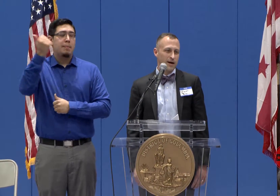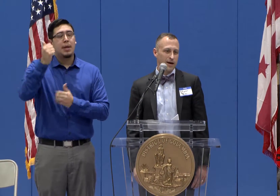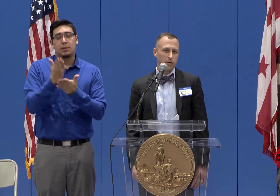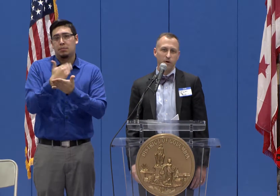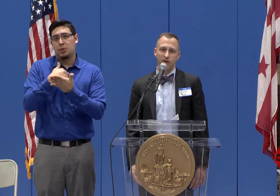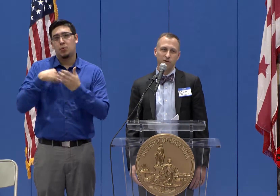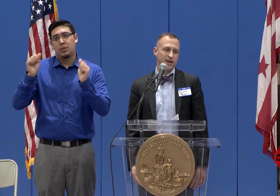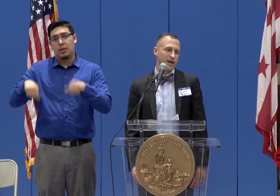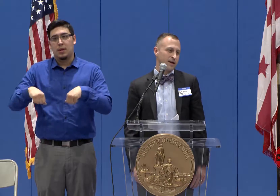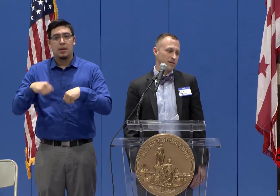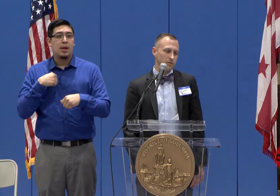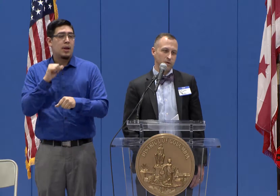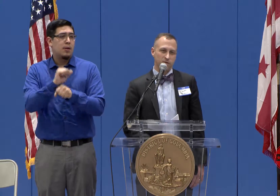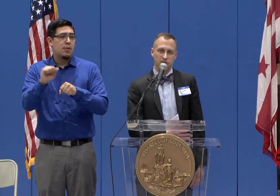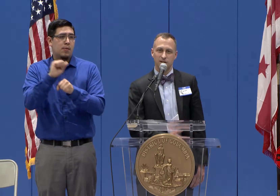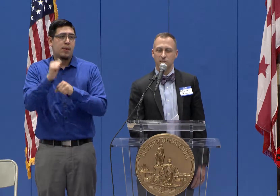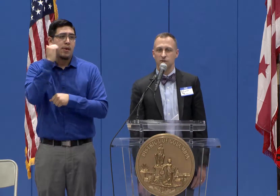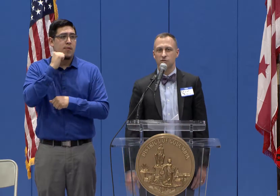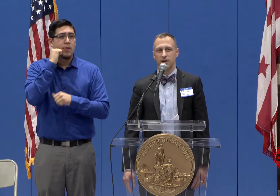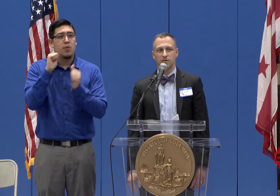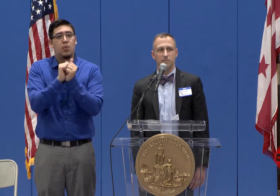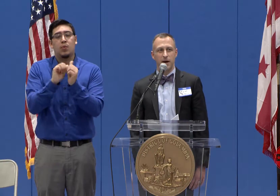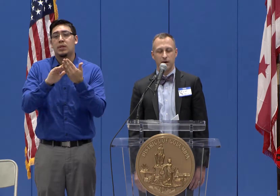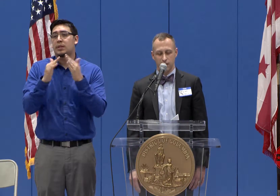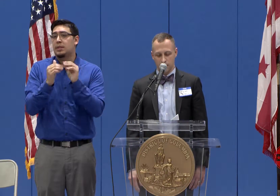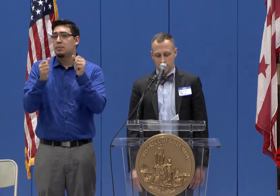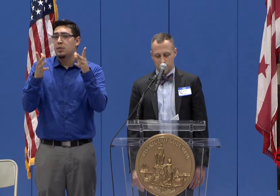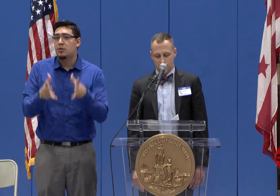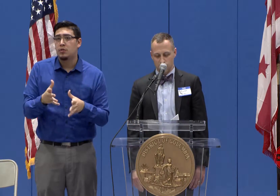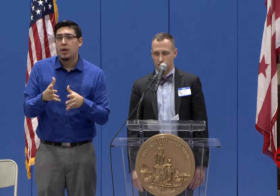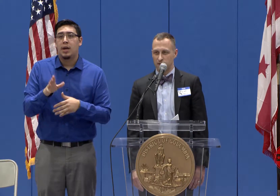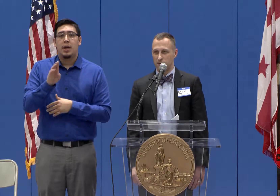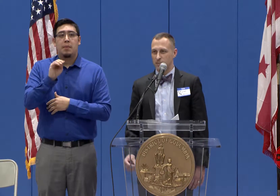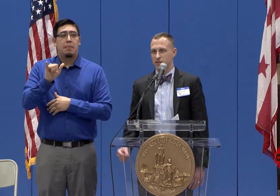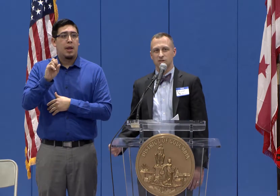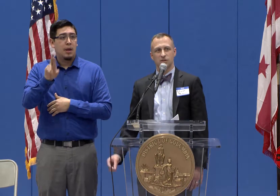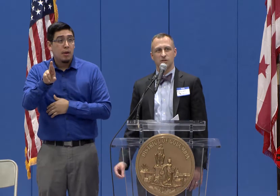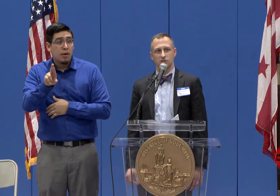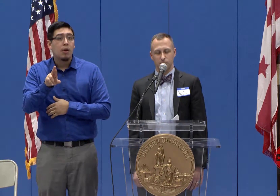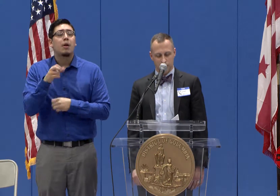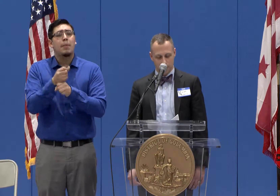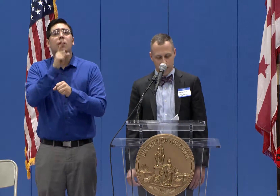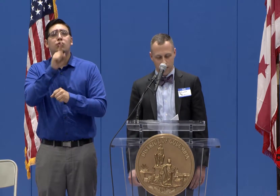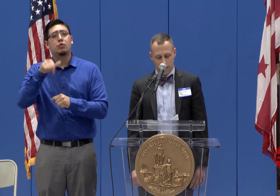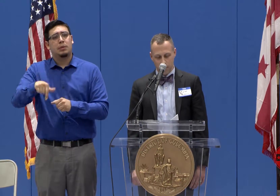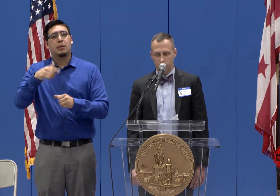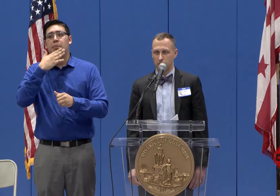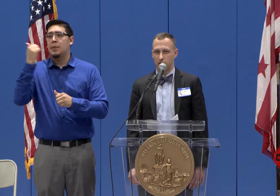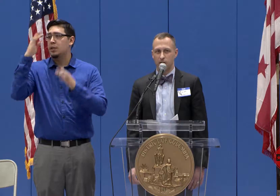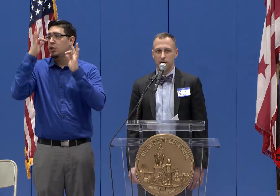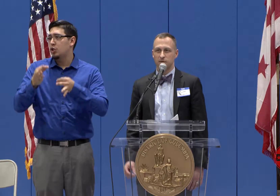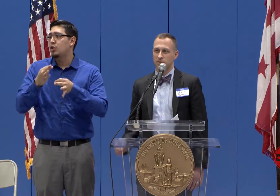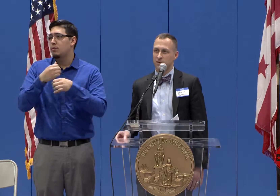I WORK EVERY DAY WITH THE CITY ADMINISTRATOR, THE MAYOR TO MAKE SURE THAT THE BEST DECISIONS ARE BEING MADE WITH REGARD TO THE